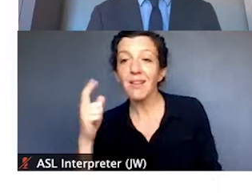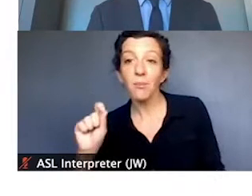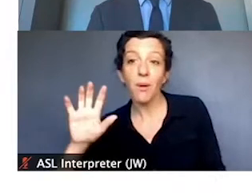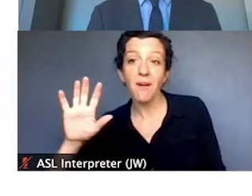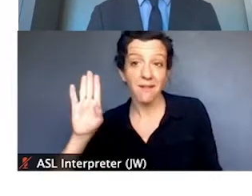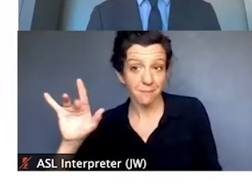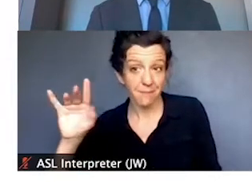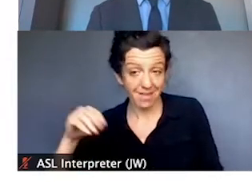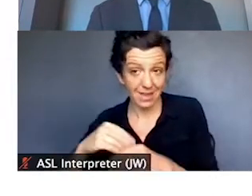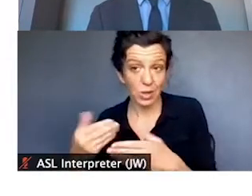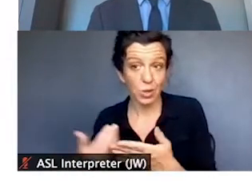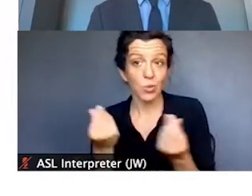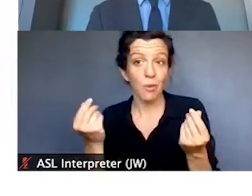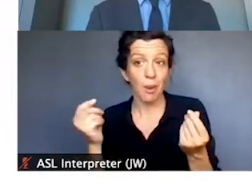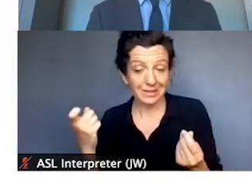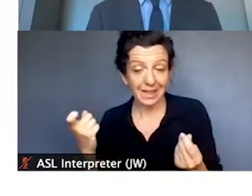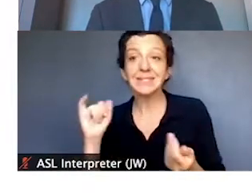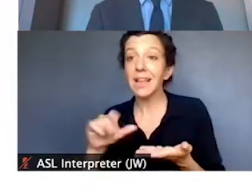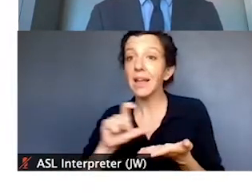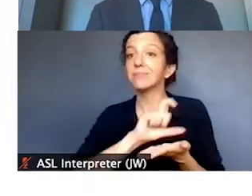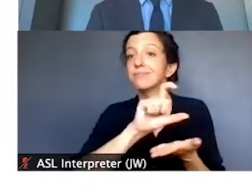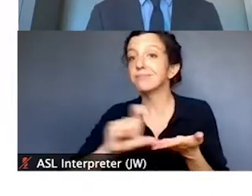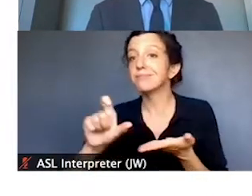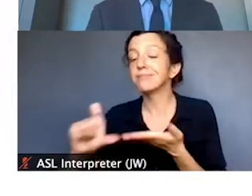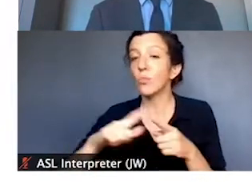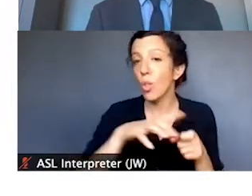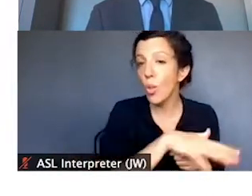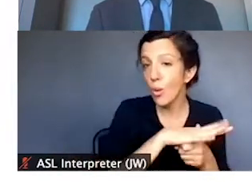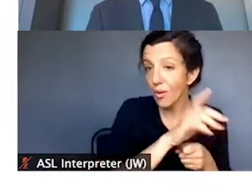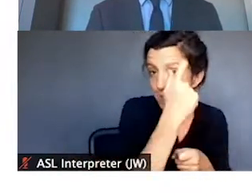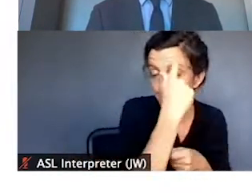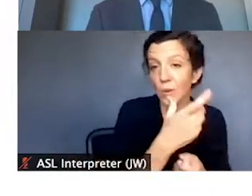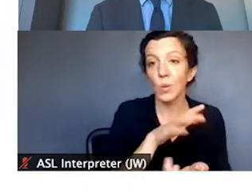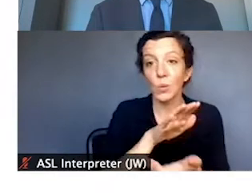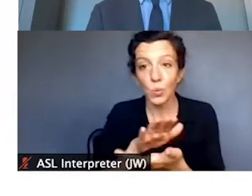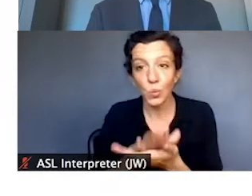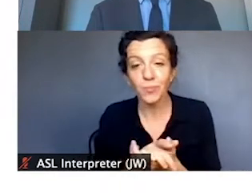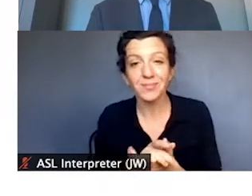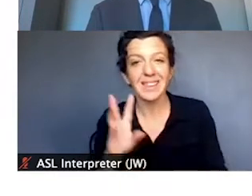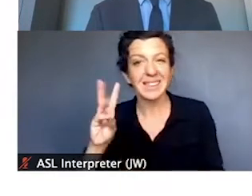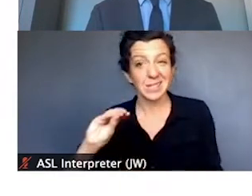to local governments and schools. About 60% would go to cities, counties and special districts